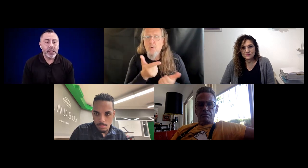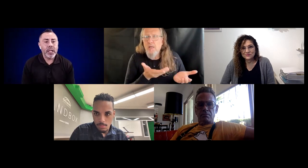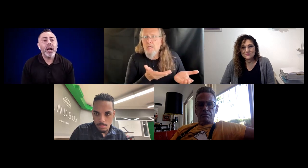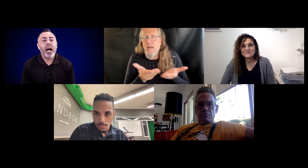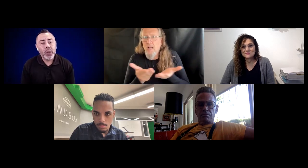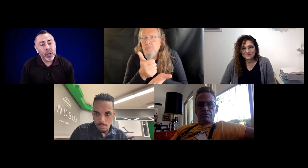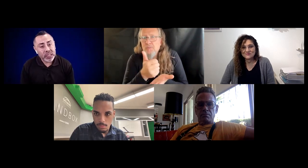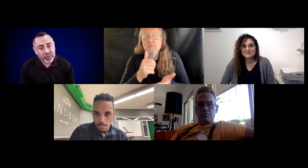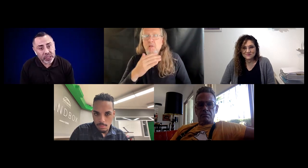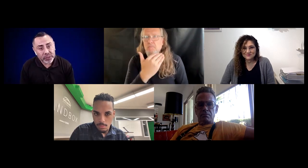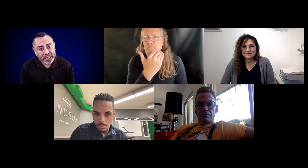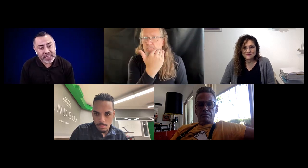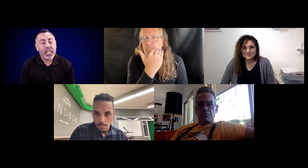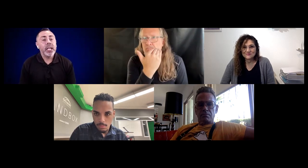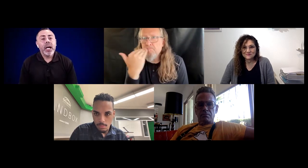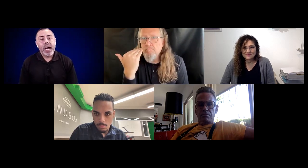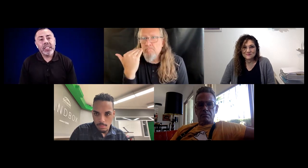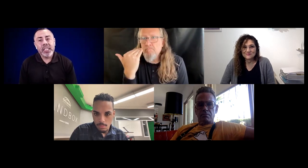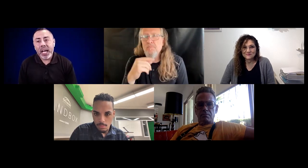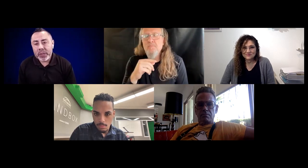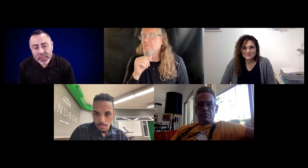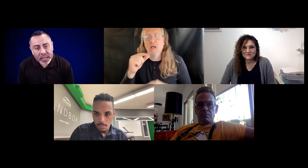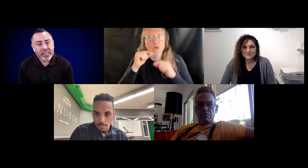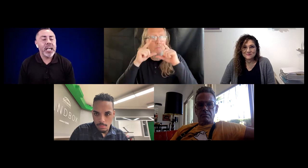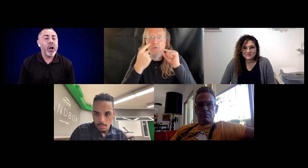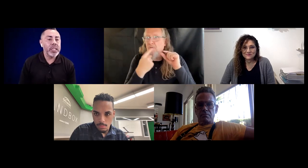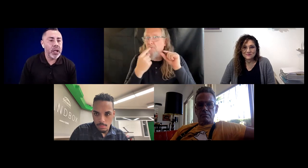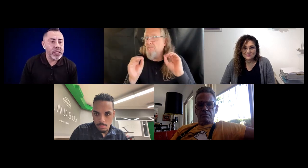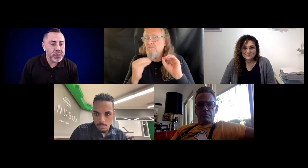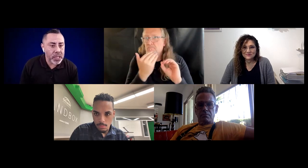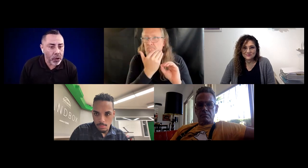I watched the video. I see how he signs, how he carries himself.